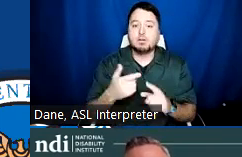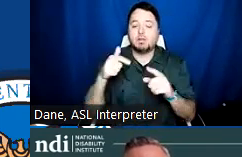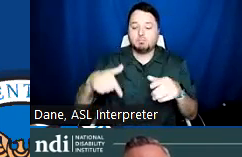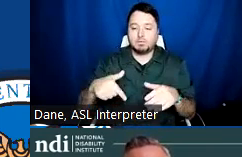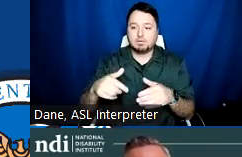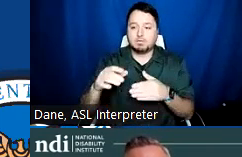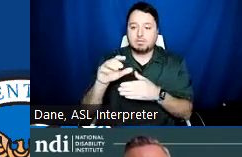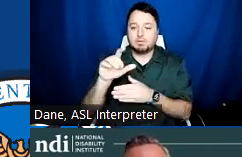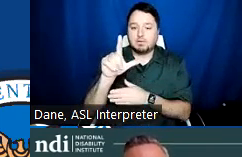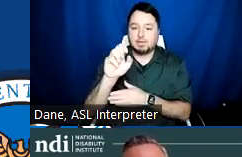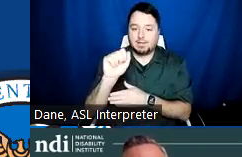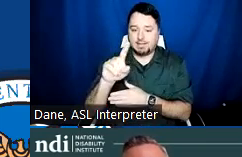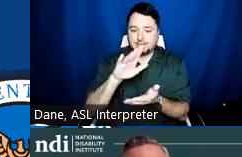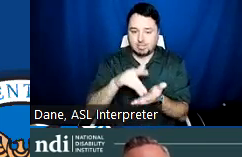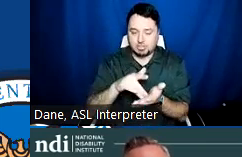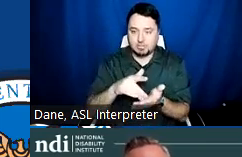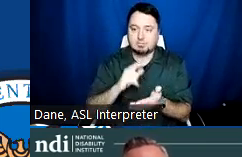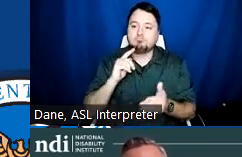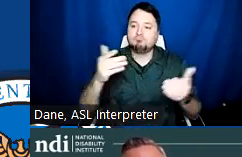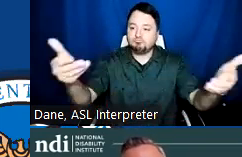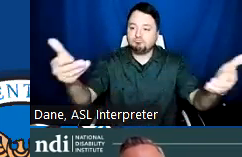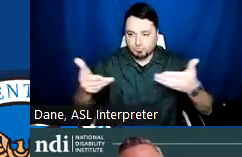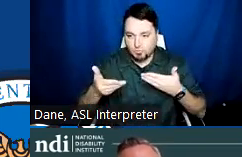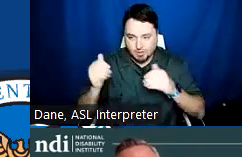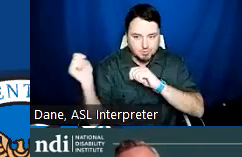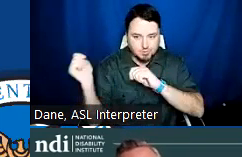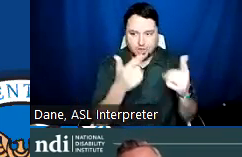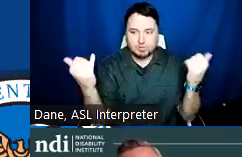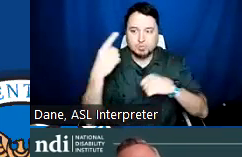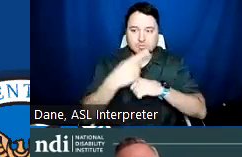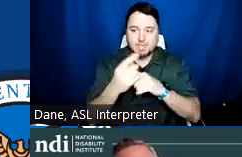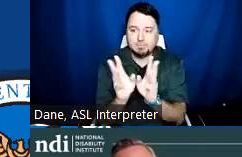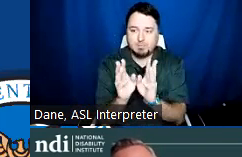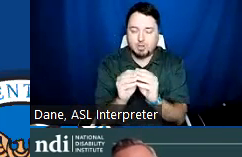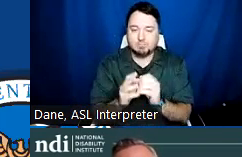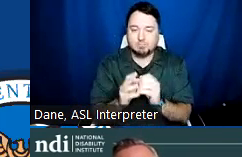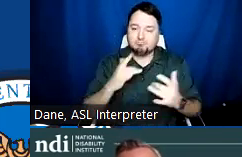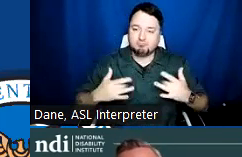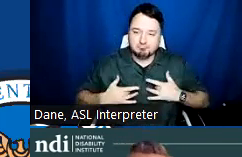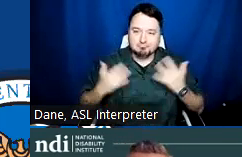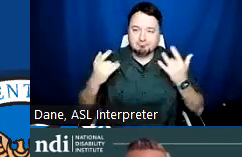would like to welcome everyone to today's webinar. We are so glad you've joined us today to learn